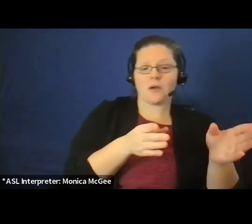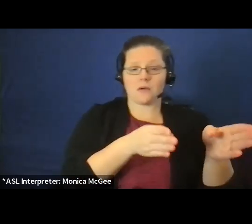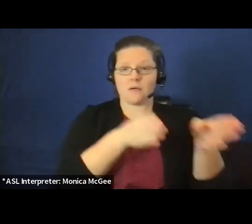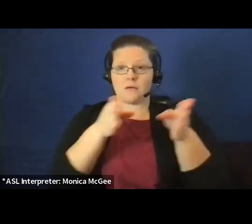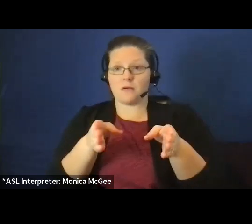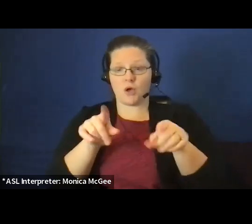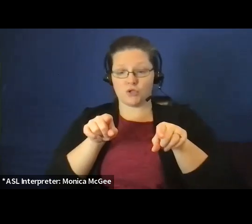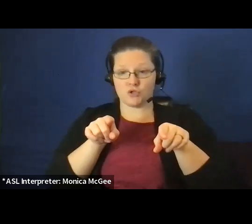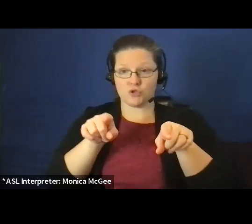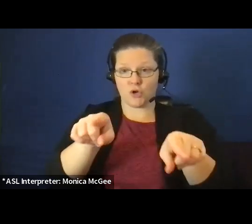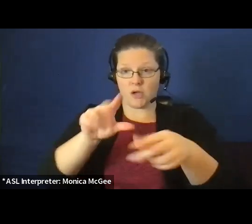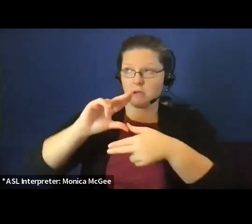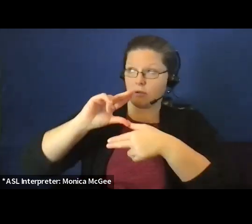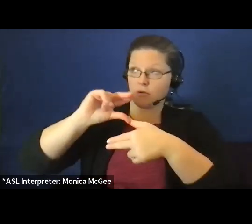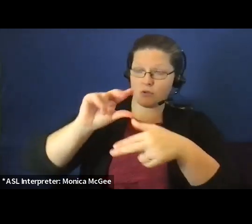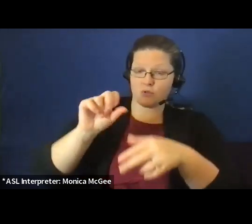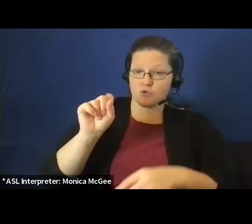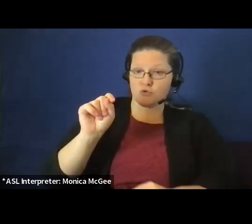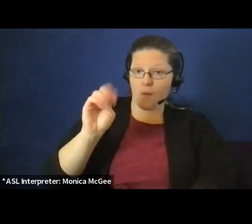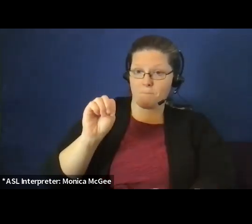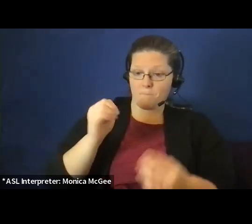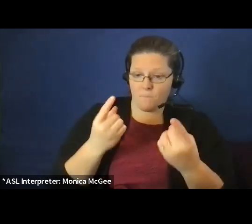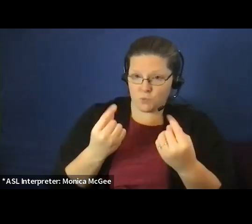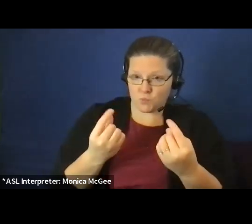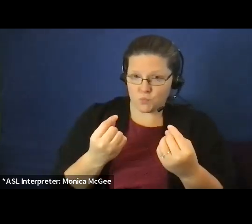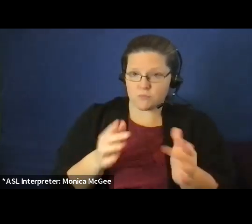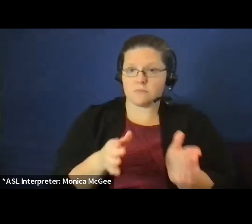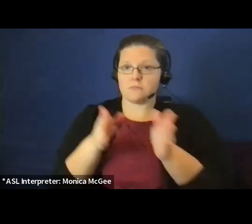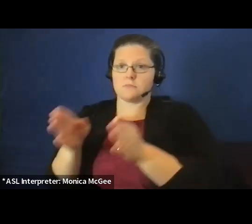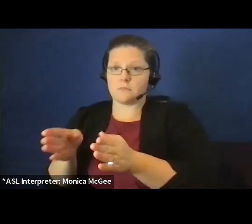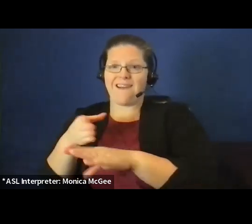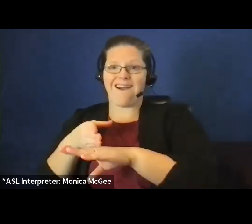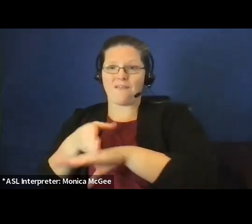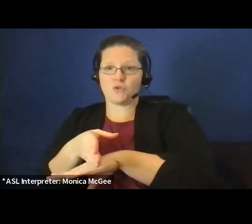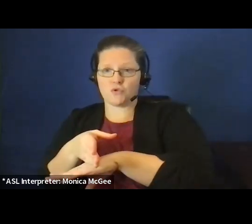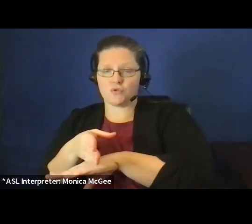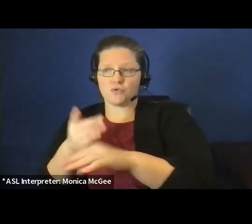real? What do we do before a storm? Let's be real about this. And what did